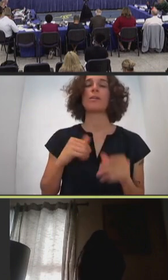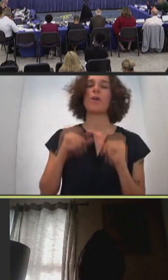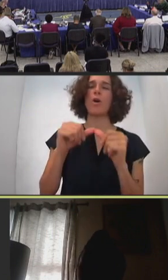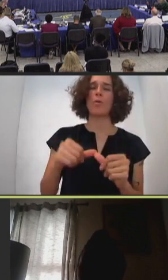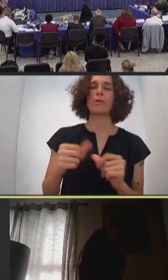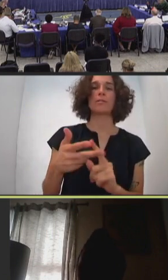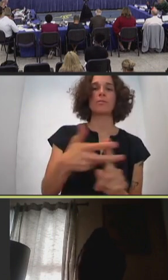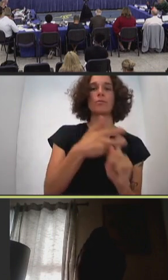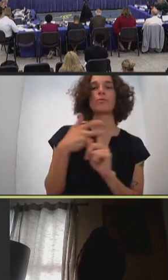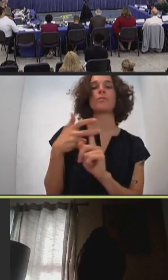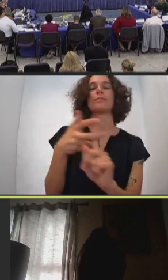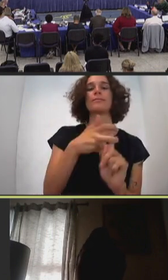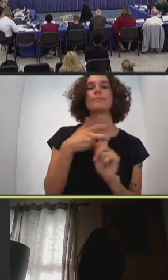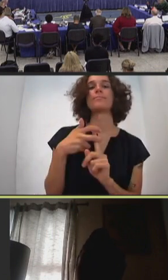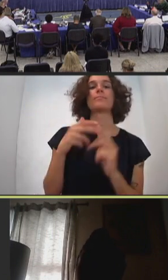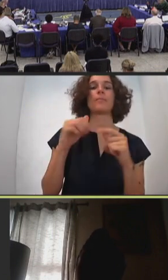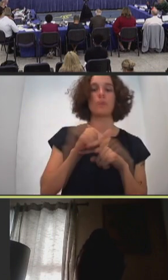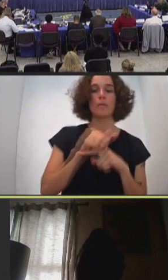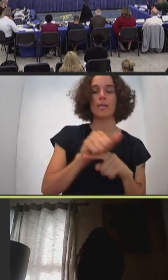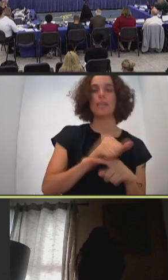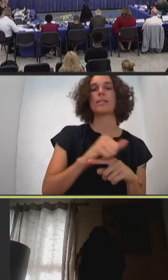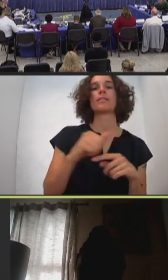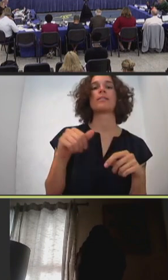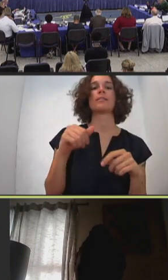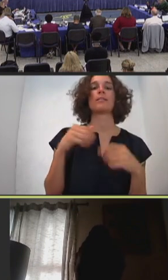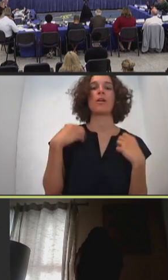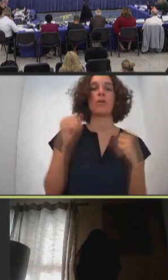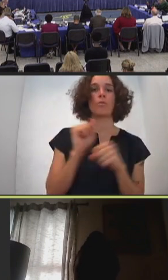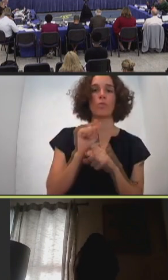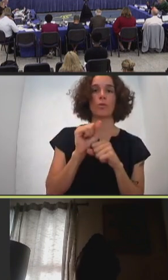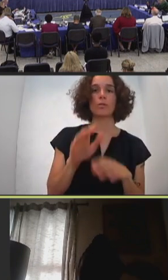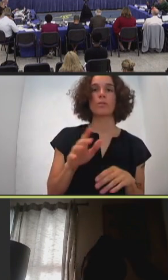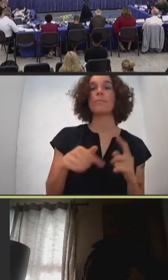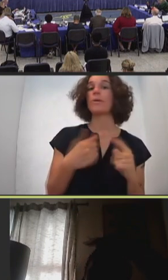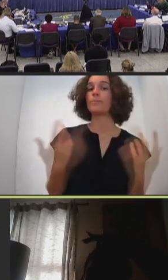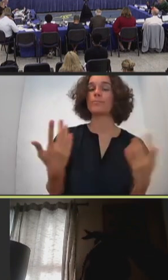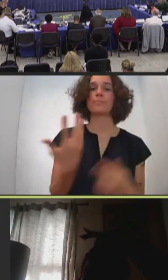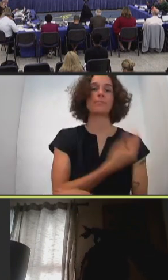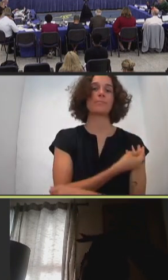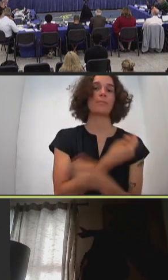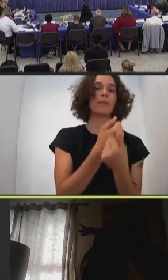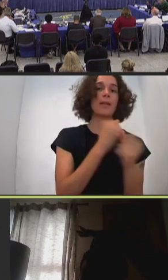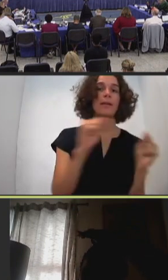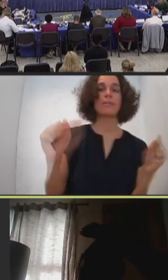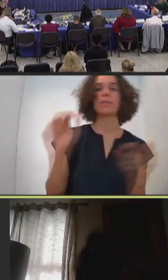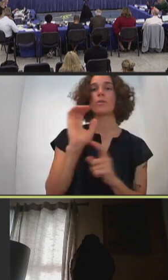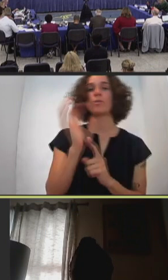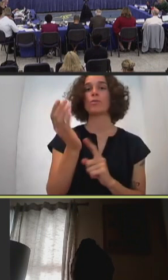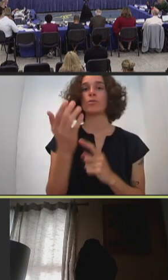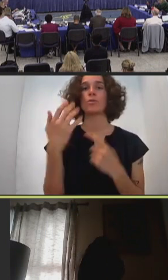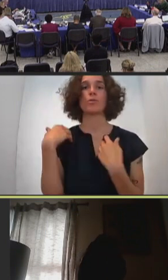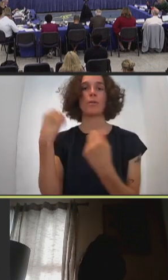community health workers on vaccine safety and cultural competence as well as effective